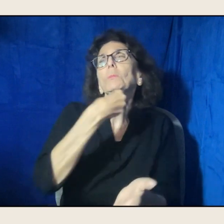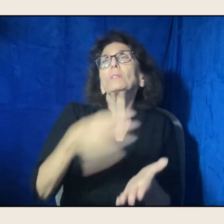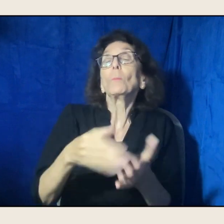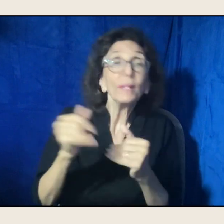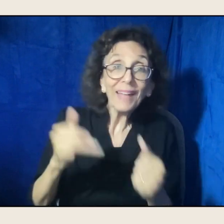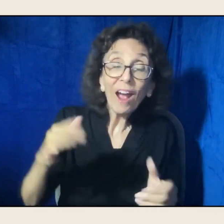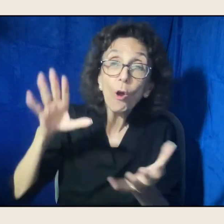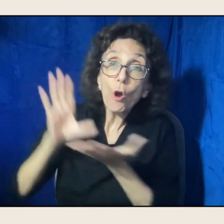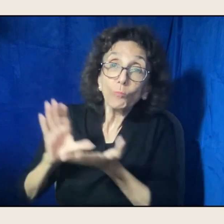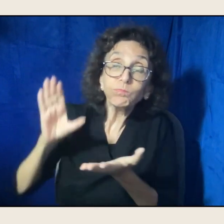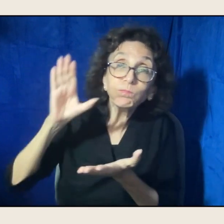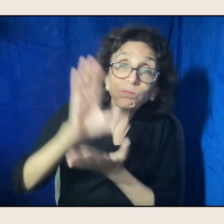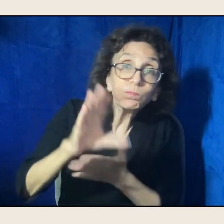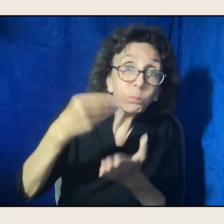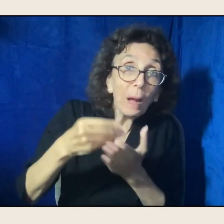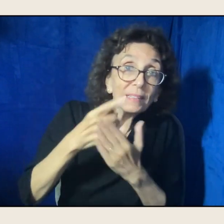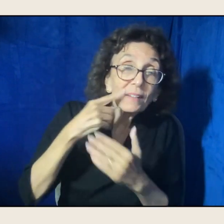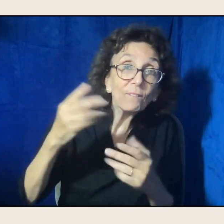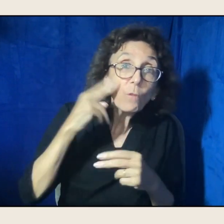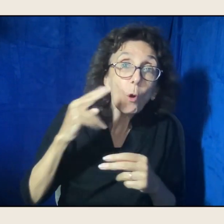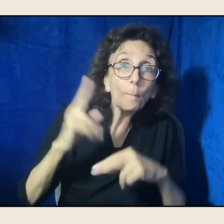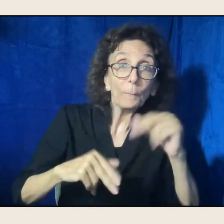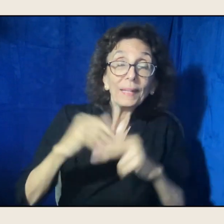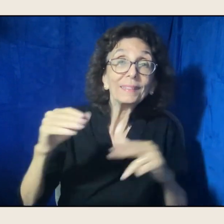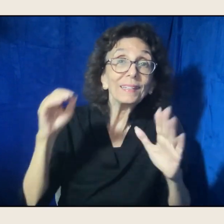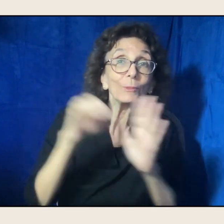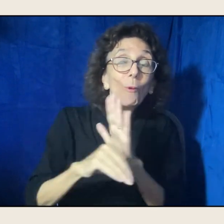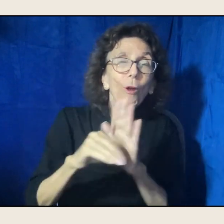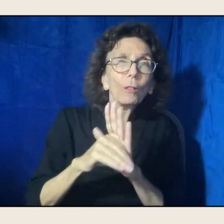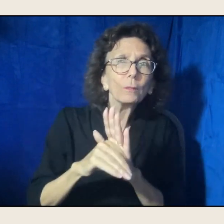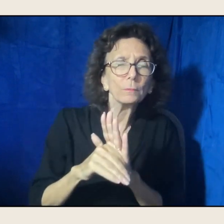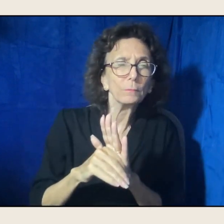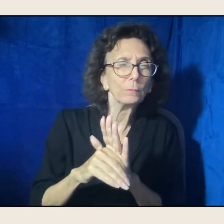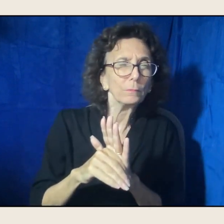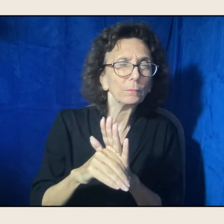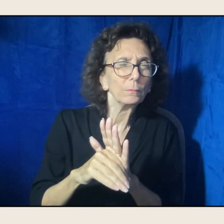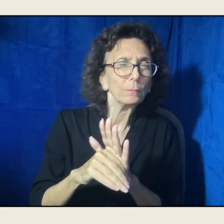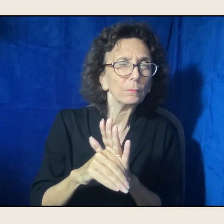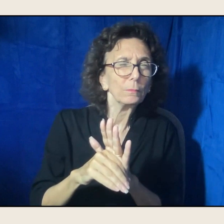And so here's the abstraction. What's abstract to people of poverty,